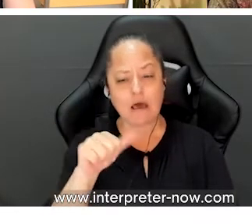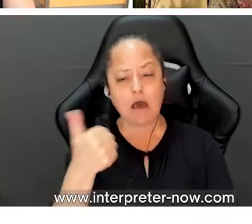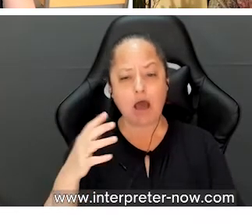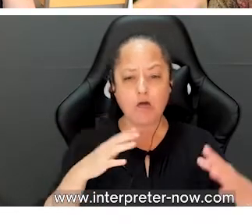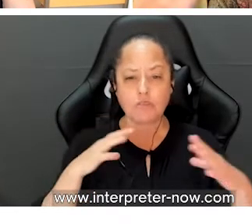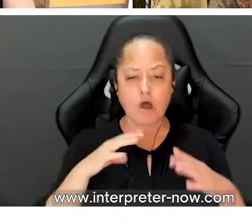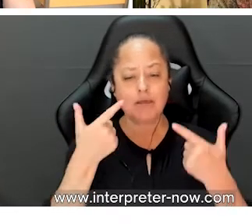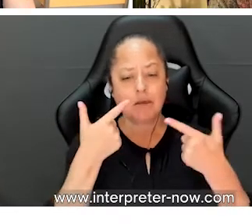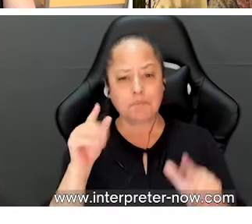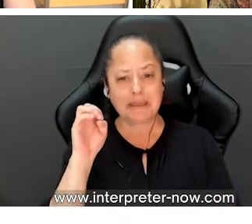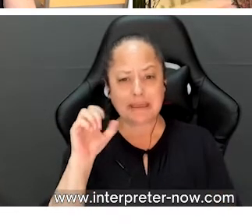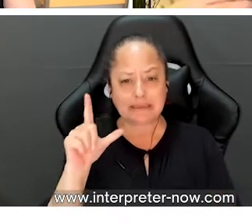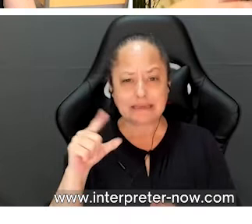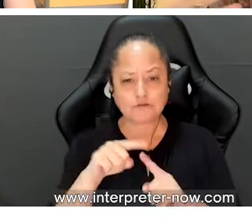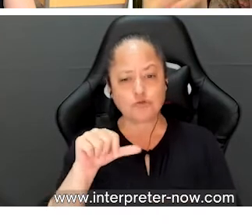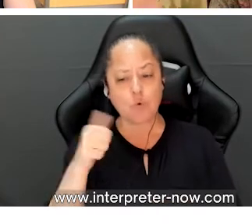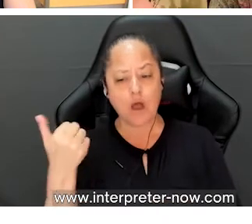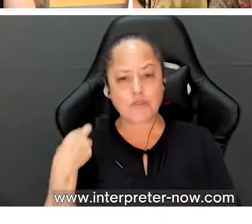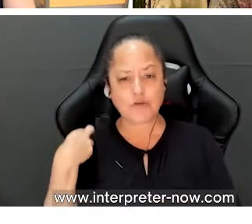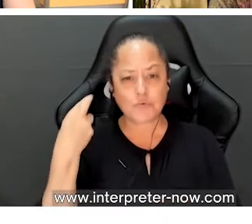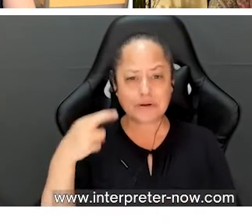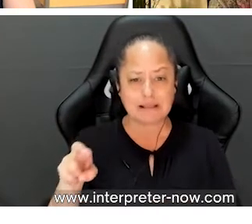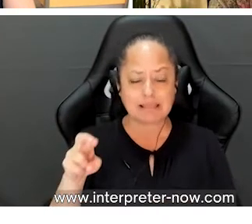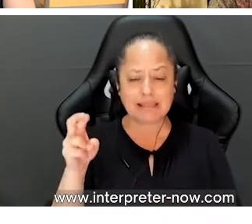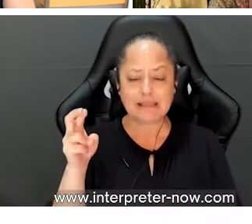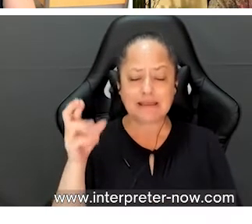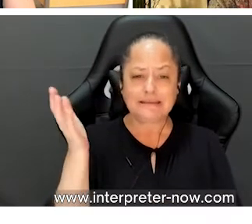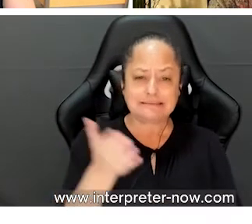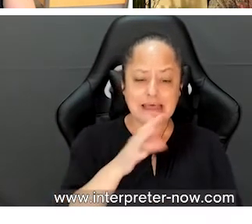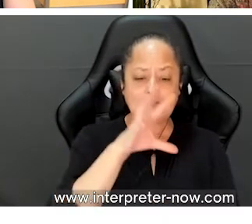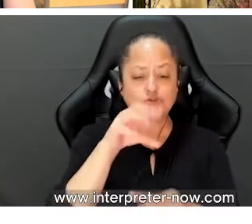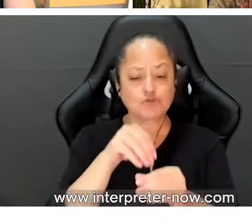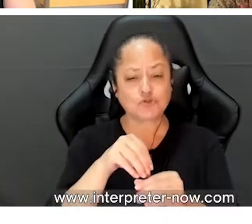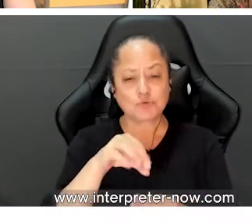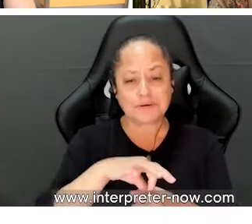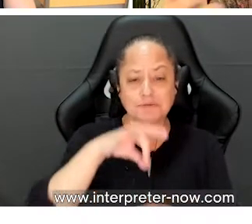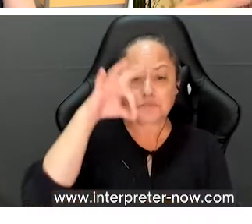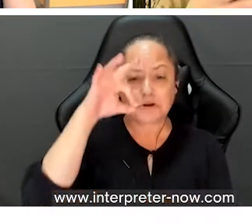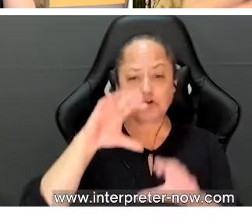groups, making sure that you are incorporating those religious groups as well.